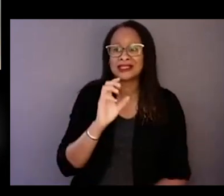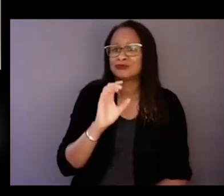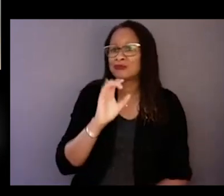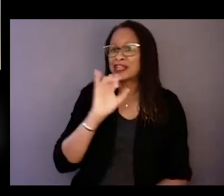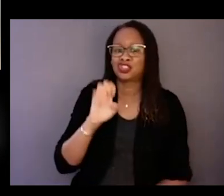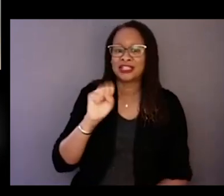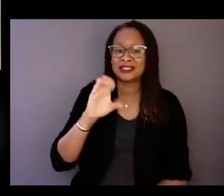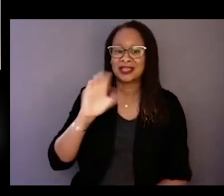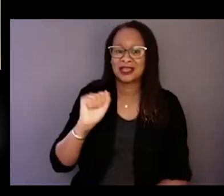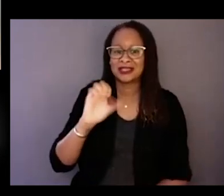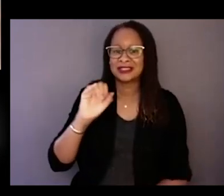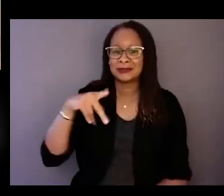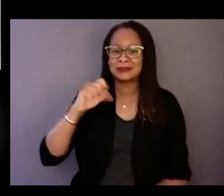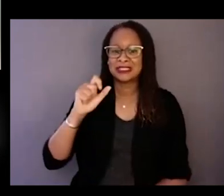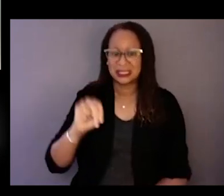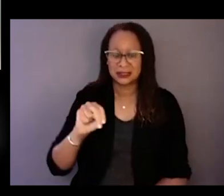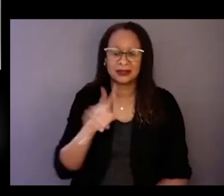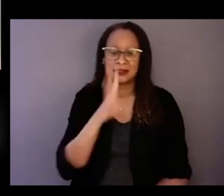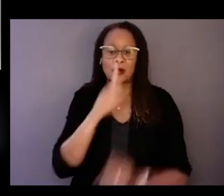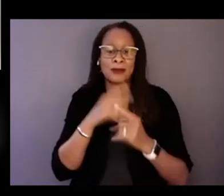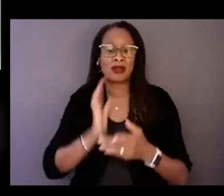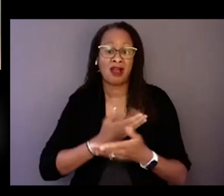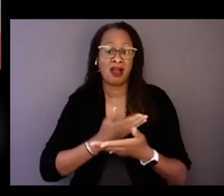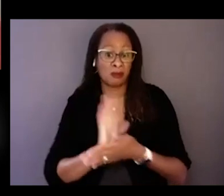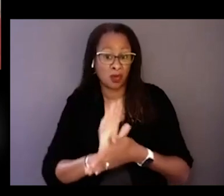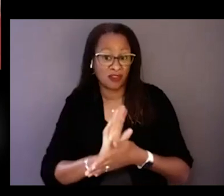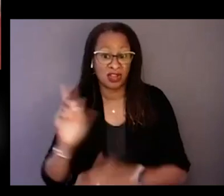or "Jennifer Love Hewitt was asked about an interview"